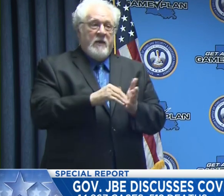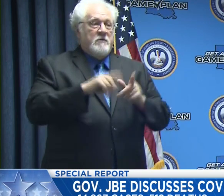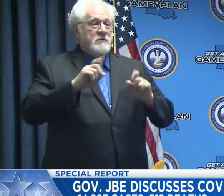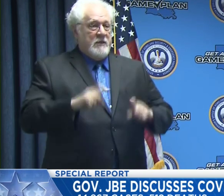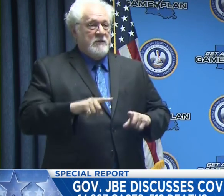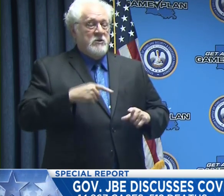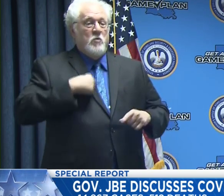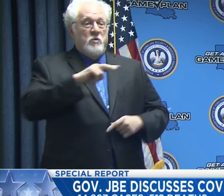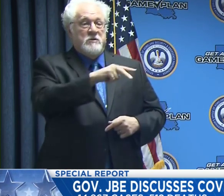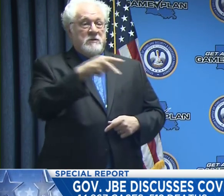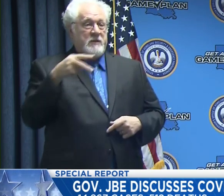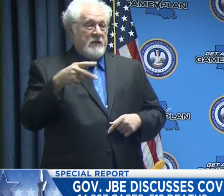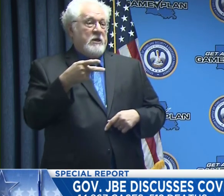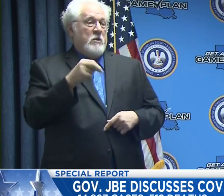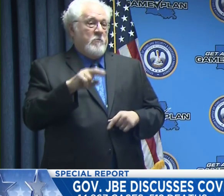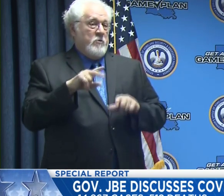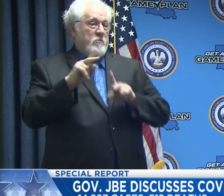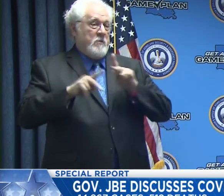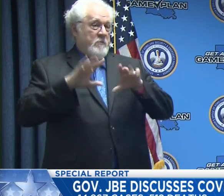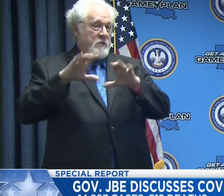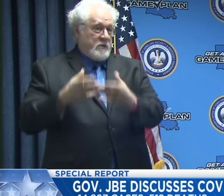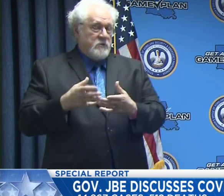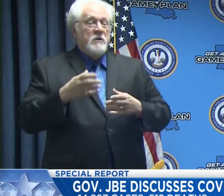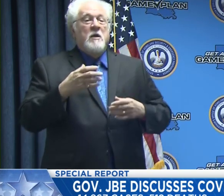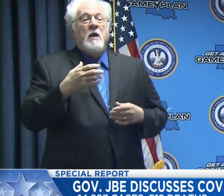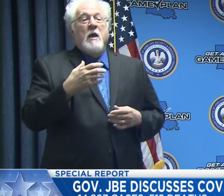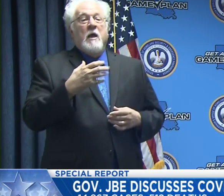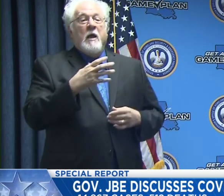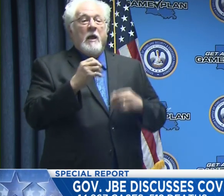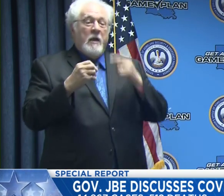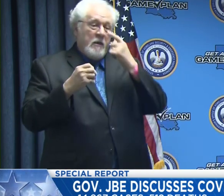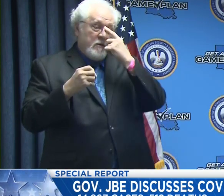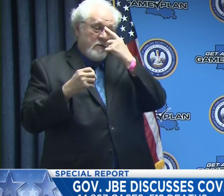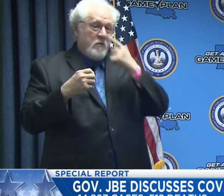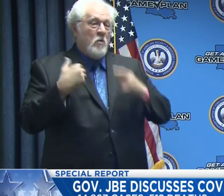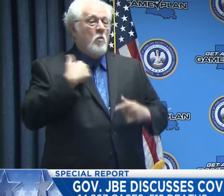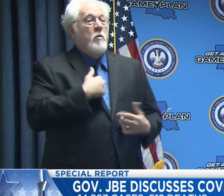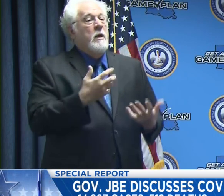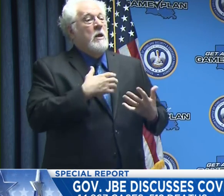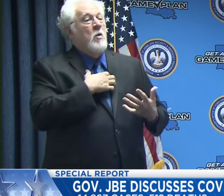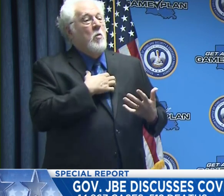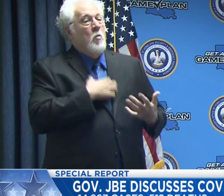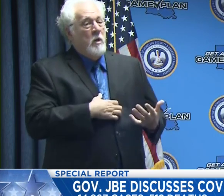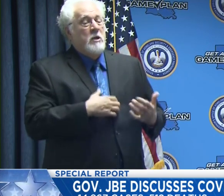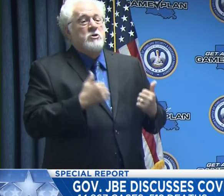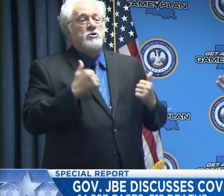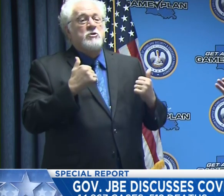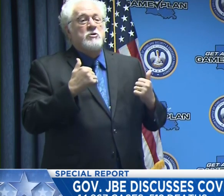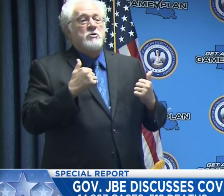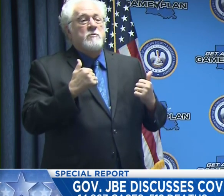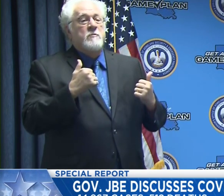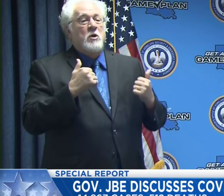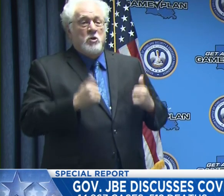ACROSS LOUISIANA, WE HAVE COMPLETED JUST SHY OF 70,000 TESTS. NUMBER TWO IN THIS NATION PER